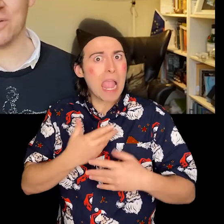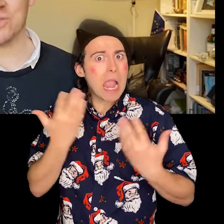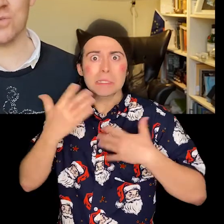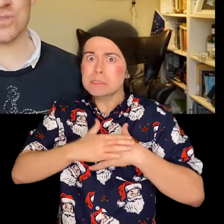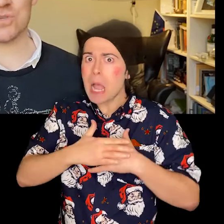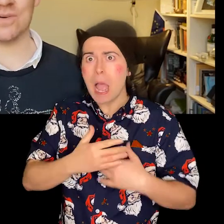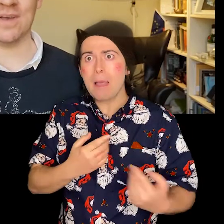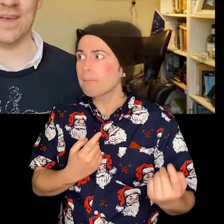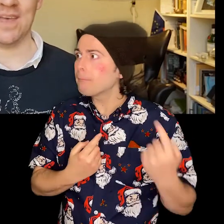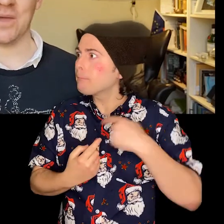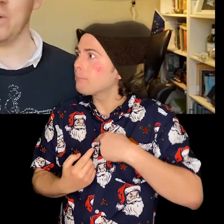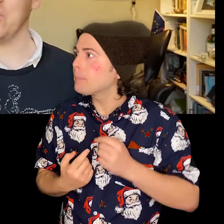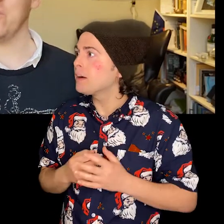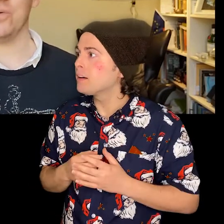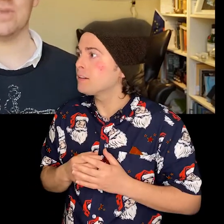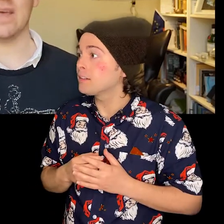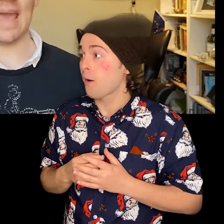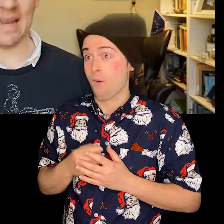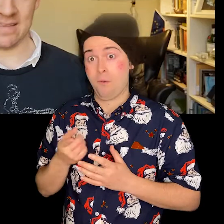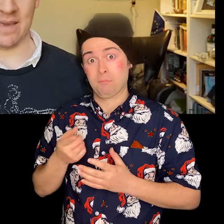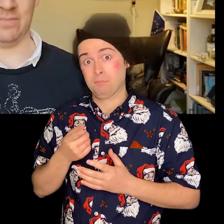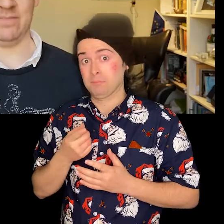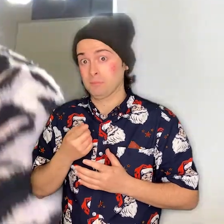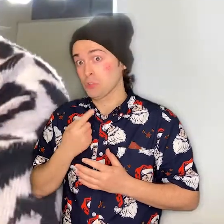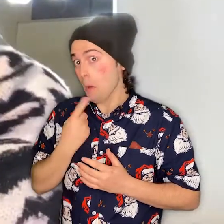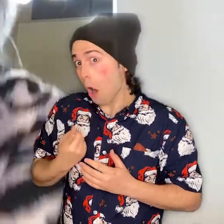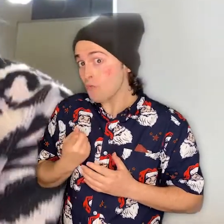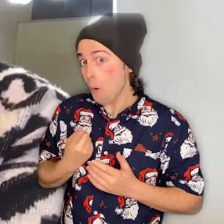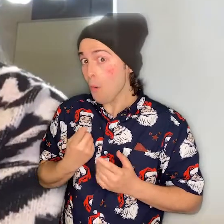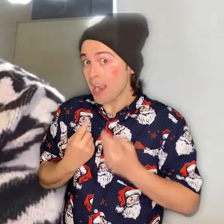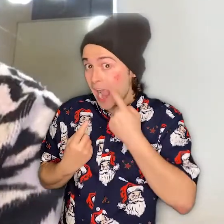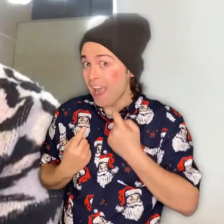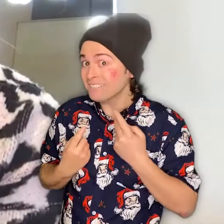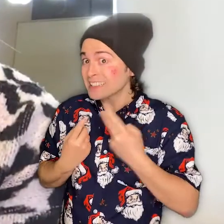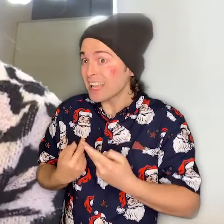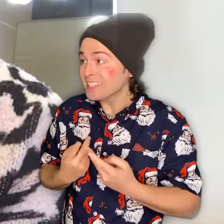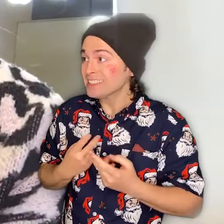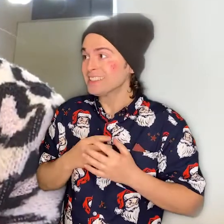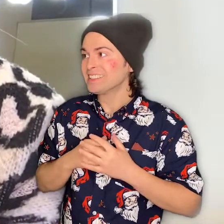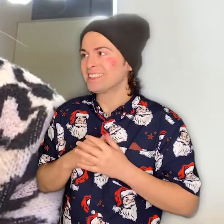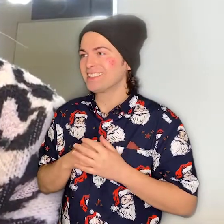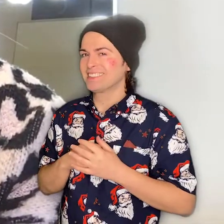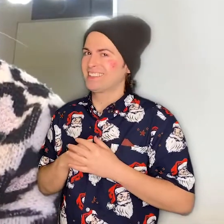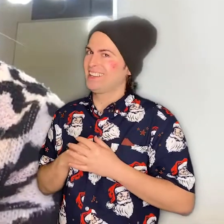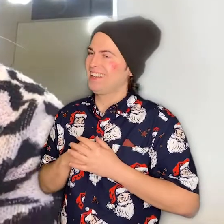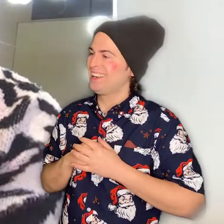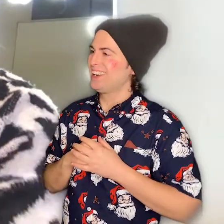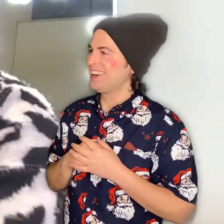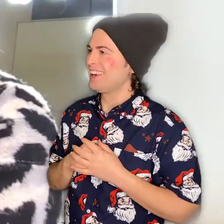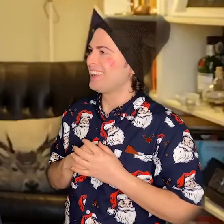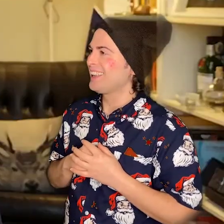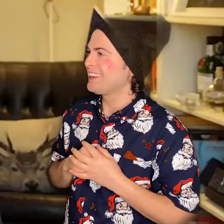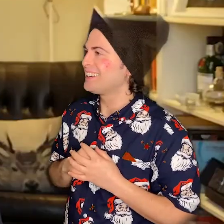you’re part of our extended household so you’re welcome round anytime Senga – Brilliant, I’ll see you the morra then Brian –Okay Mum